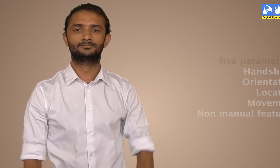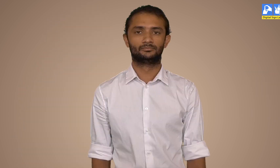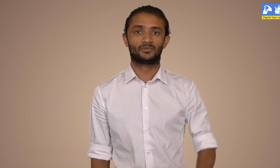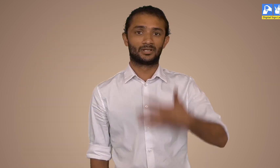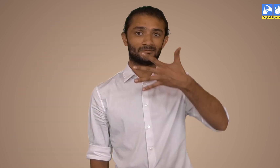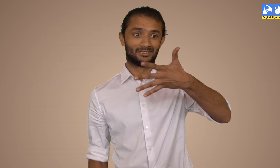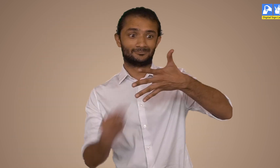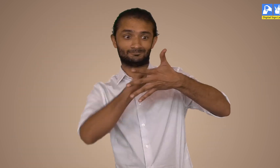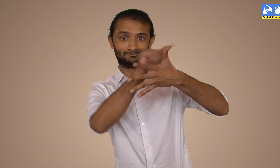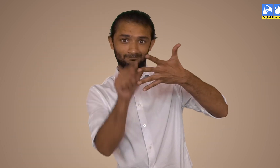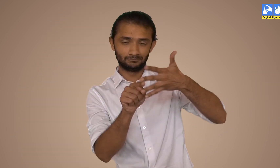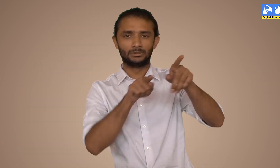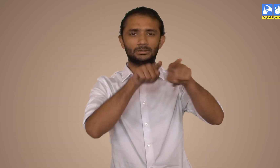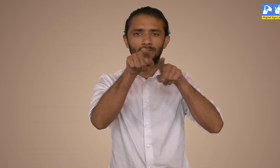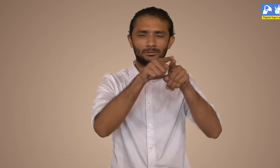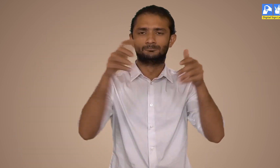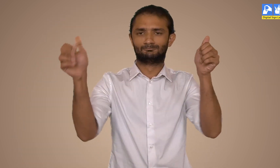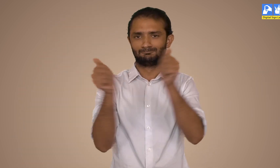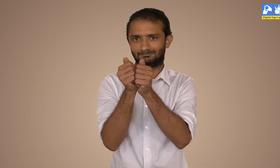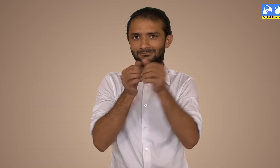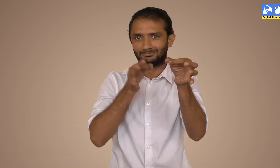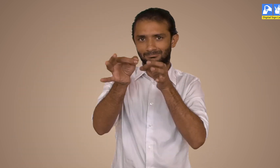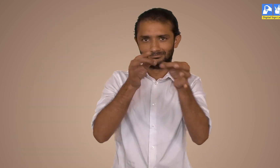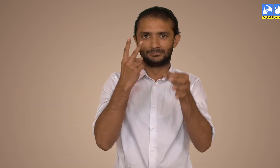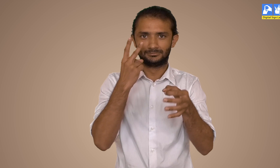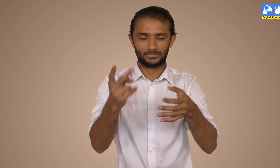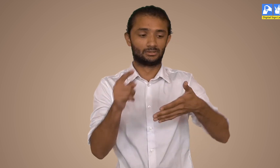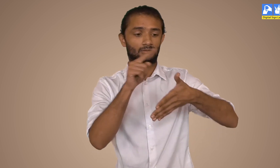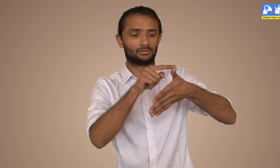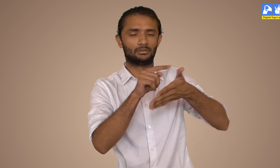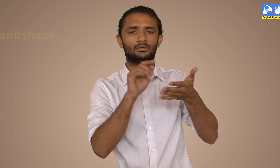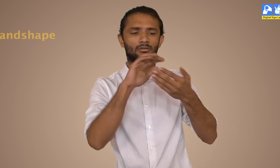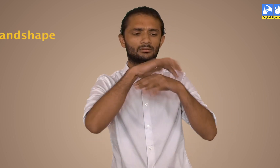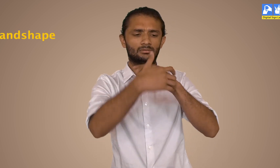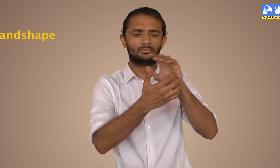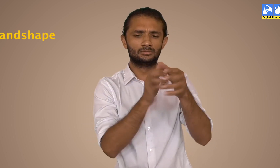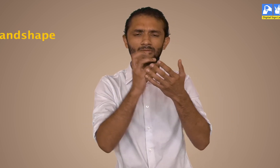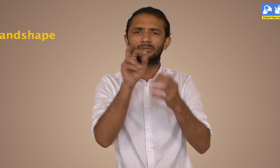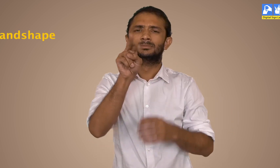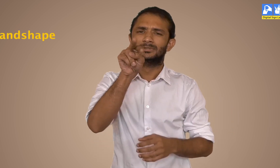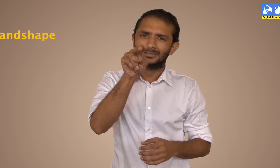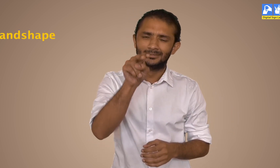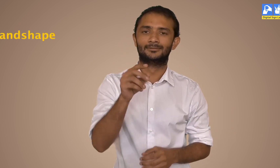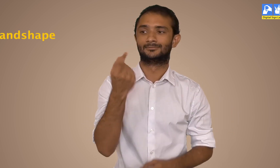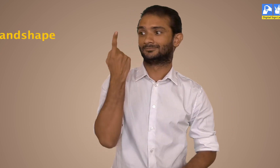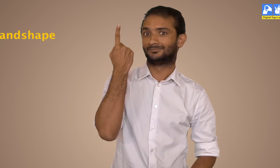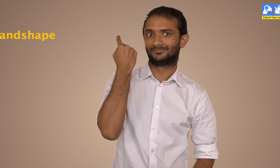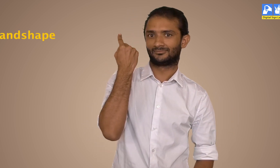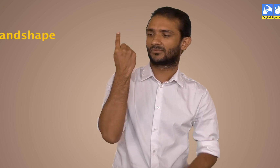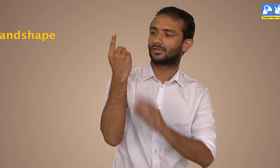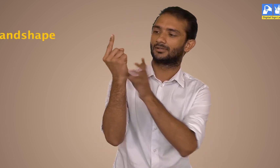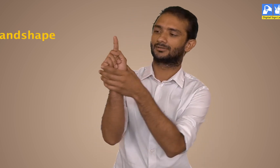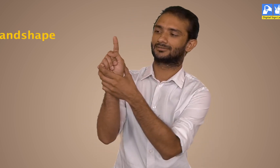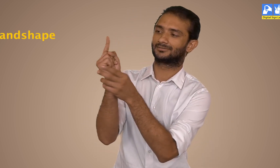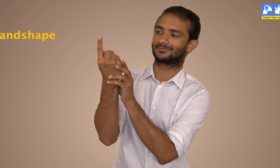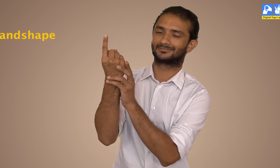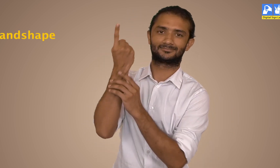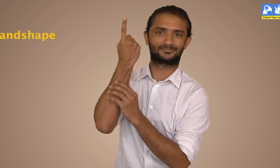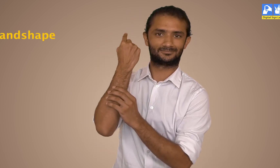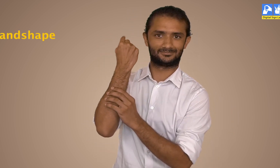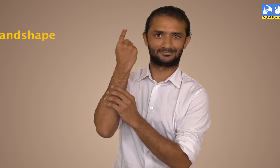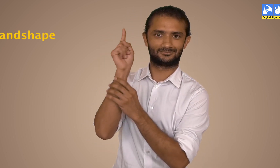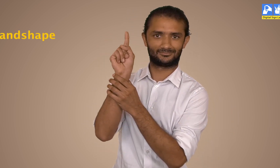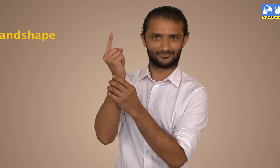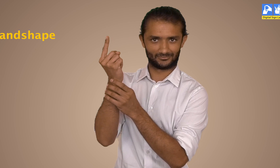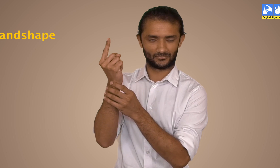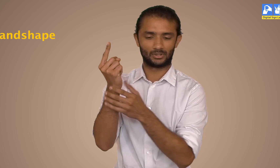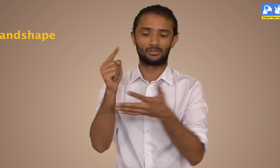For example, Index finger Handshape used in Yesterday's sign.